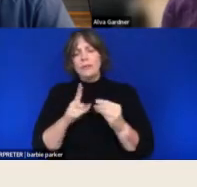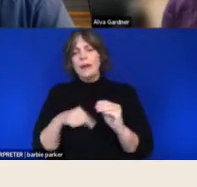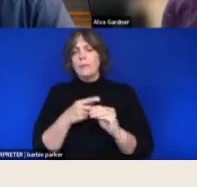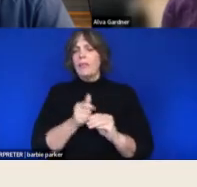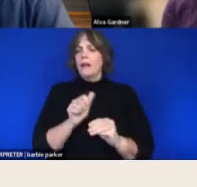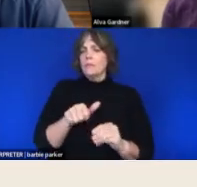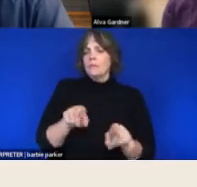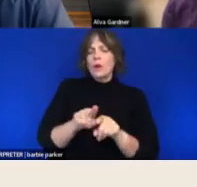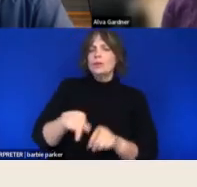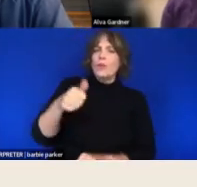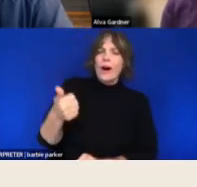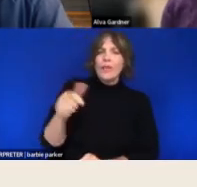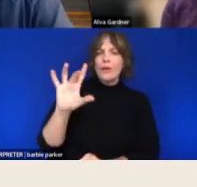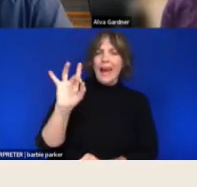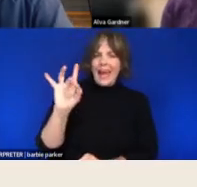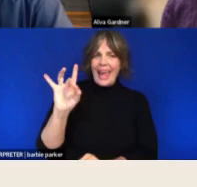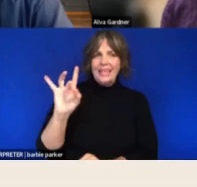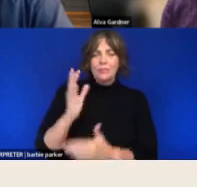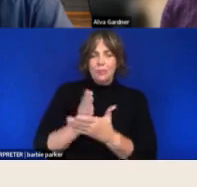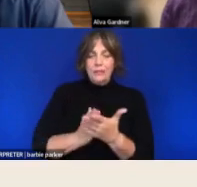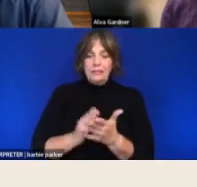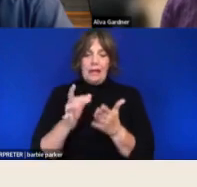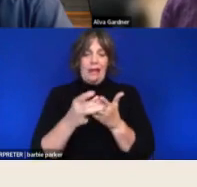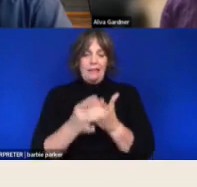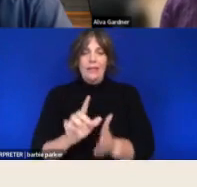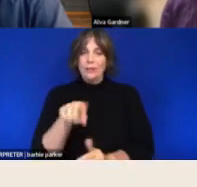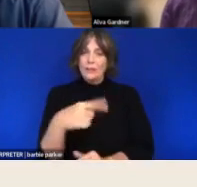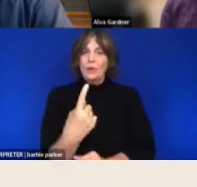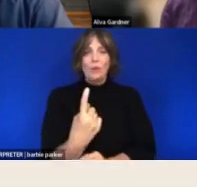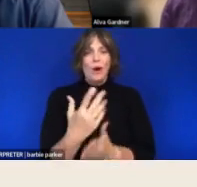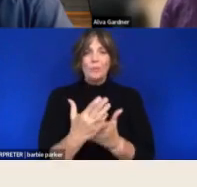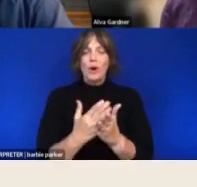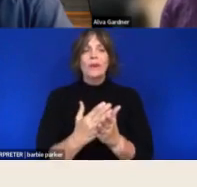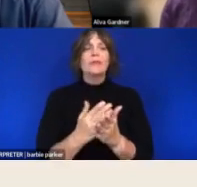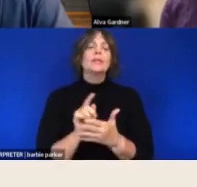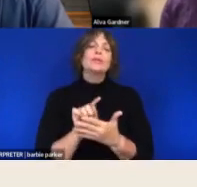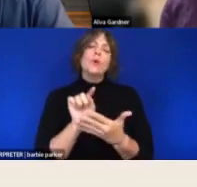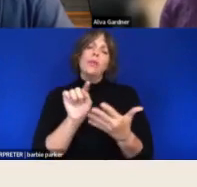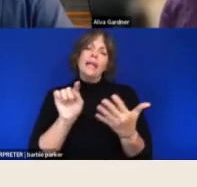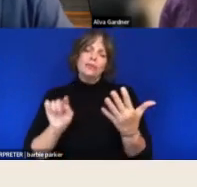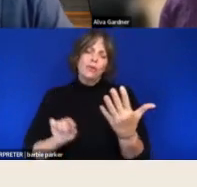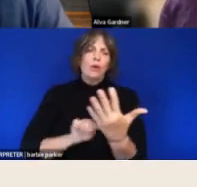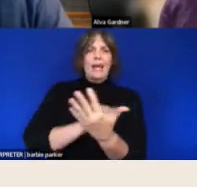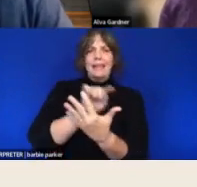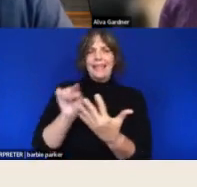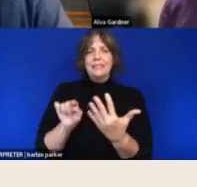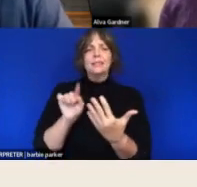through this. So leaders is just one of those nine elements. So let's really look at this and see how we may be thinking